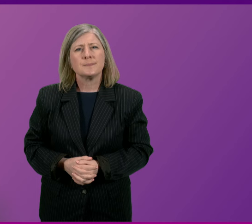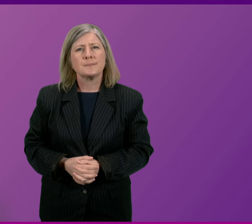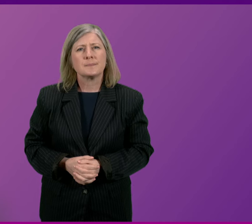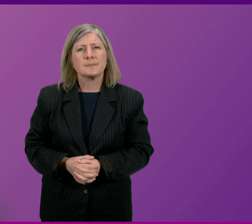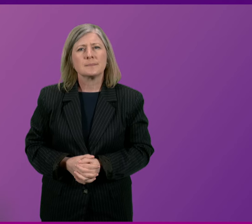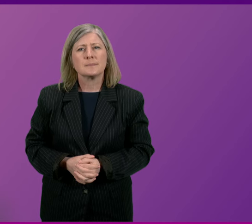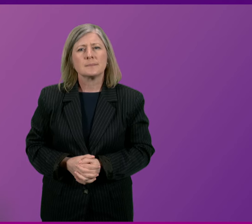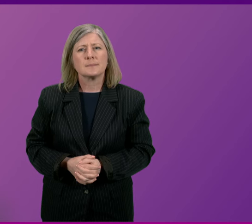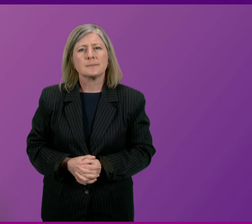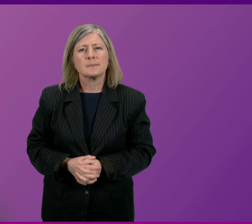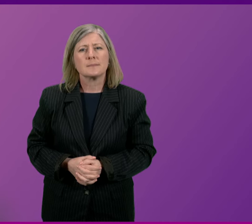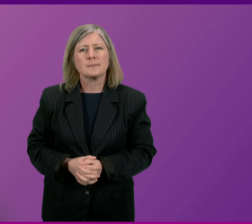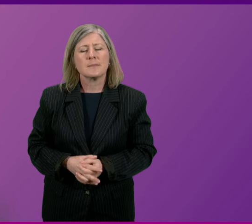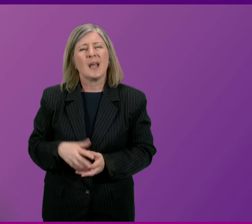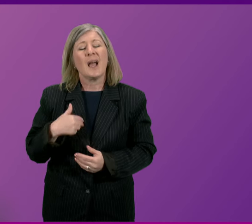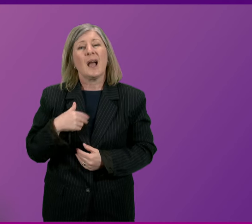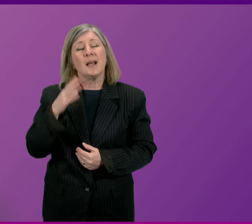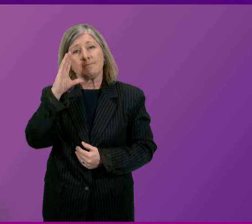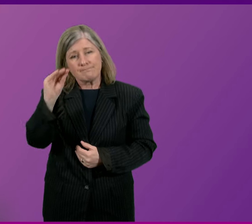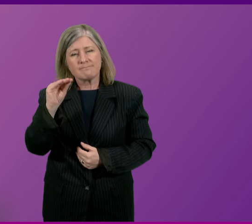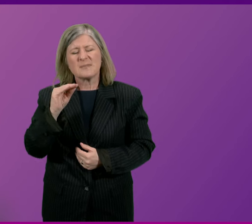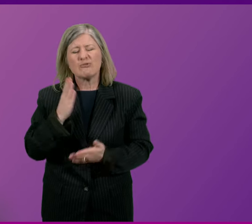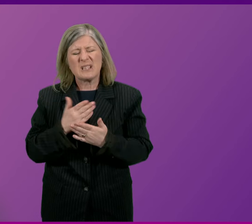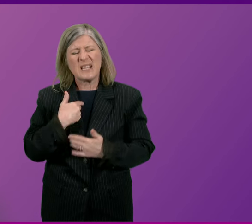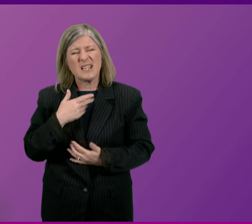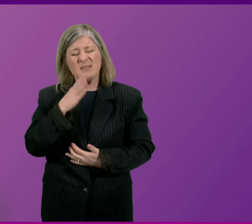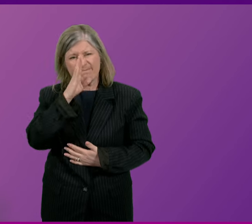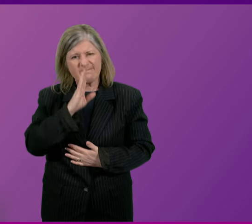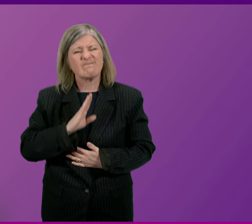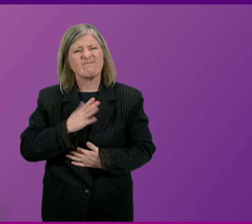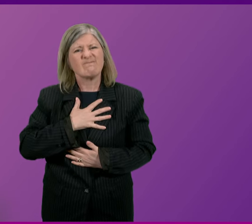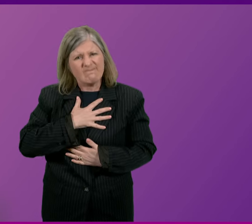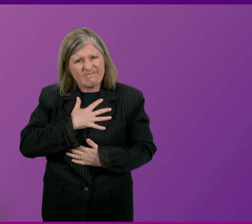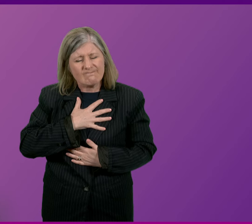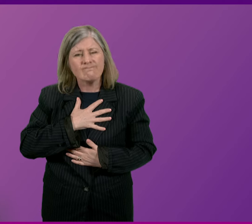It is with considerable sorrow that I must report that another person has